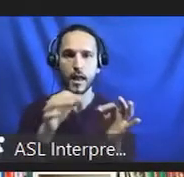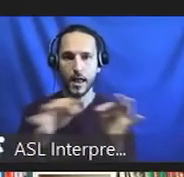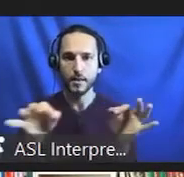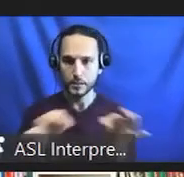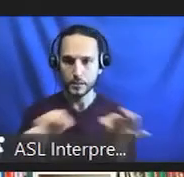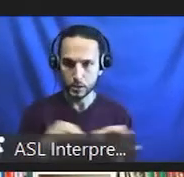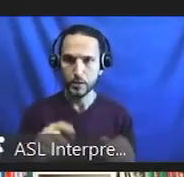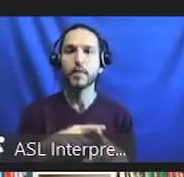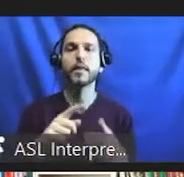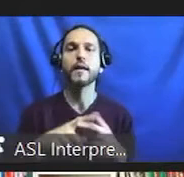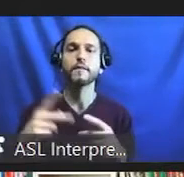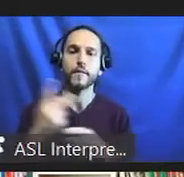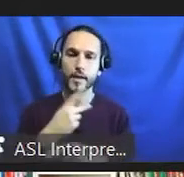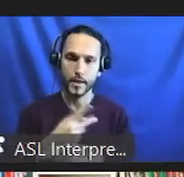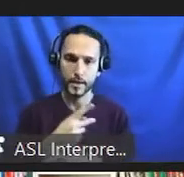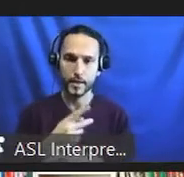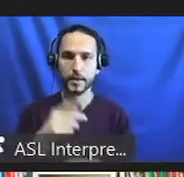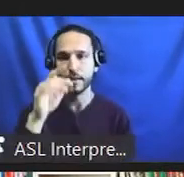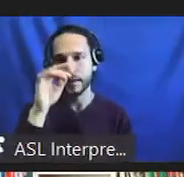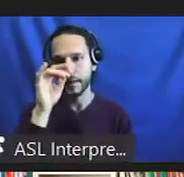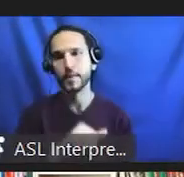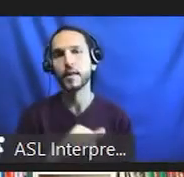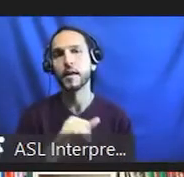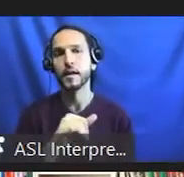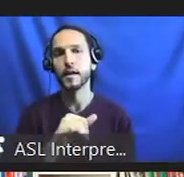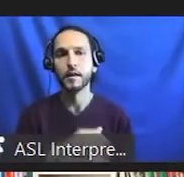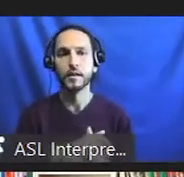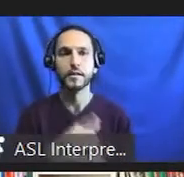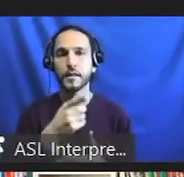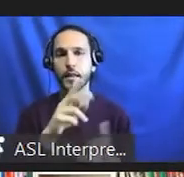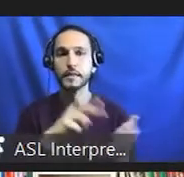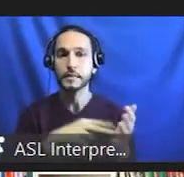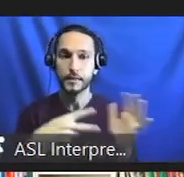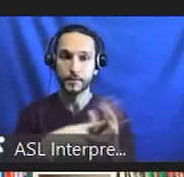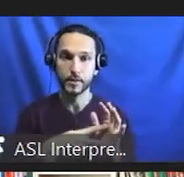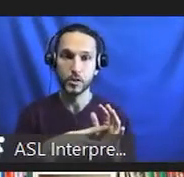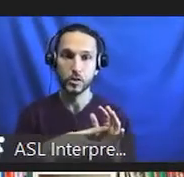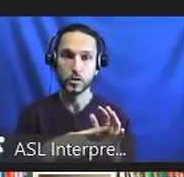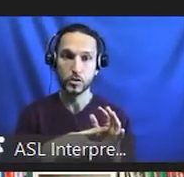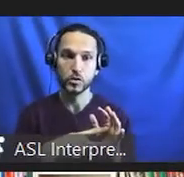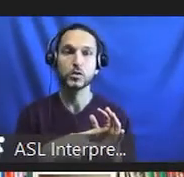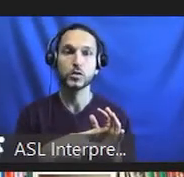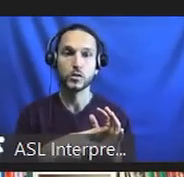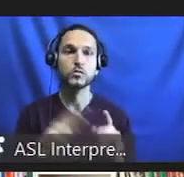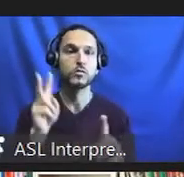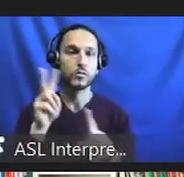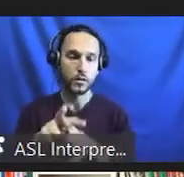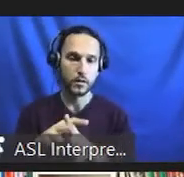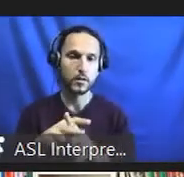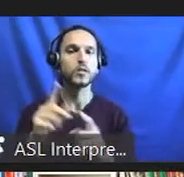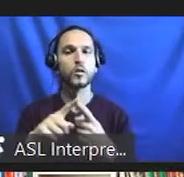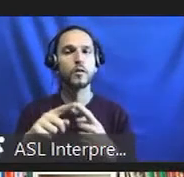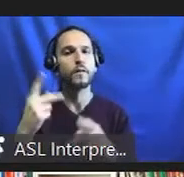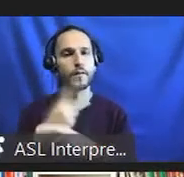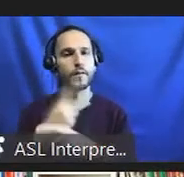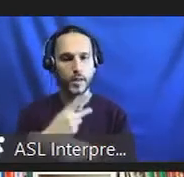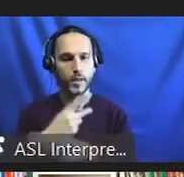And they determined that this was the definition that they used to try to figure this stuff out.